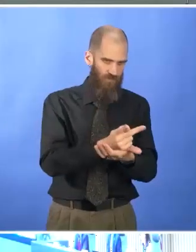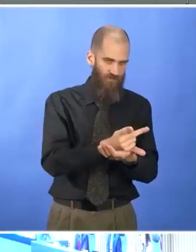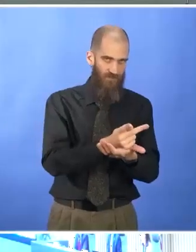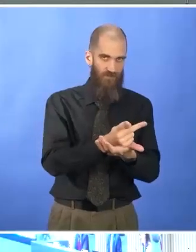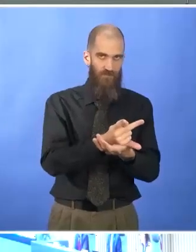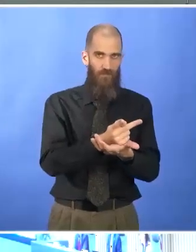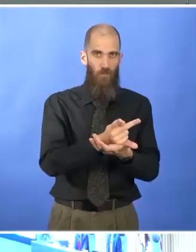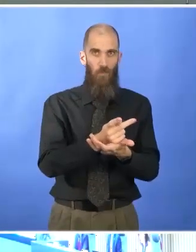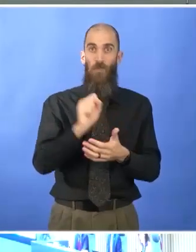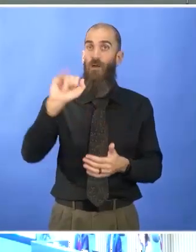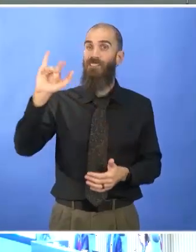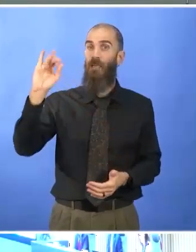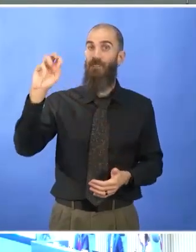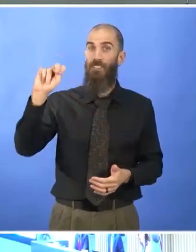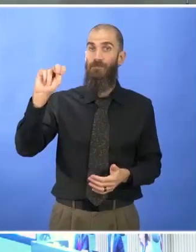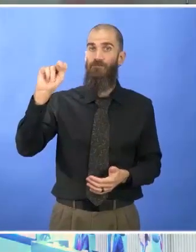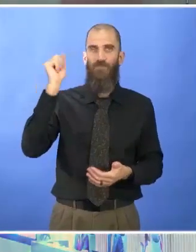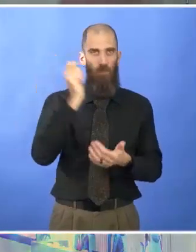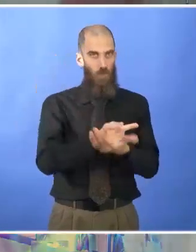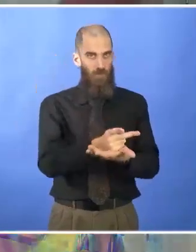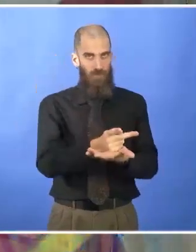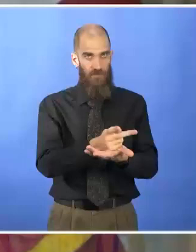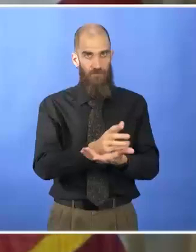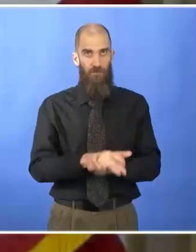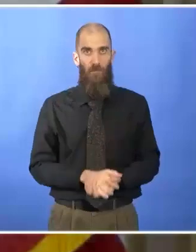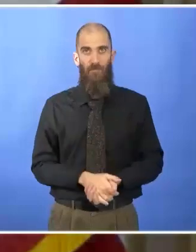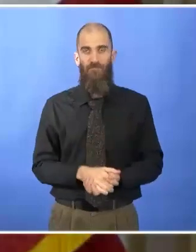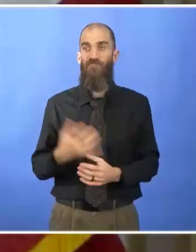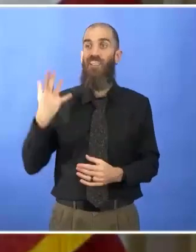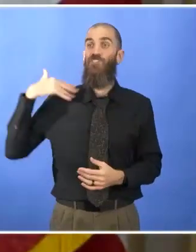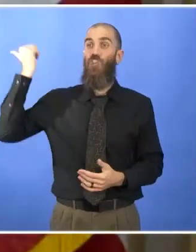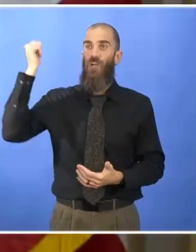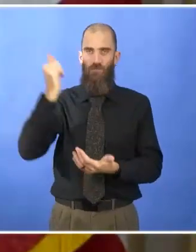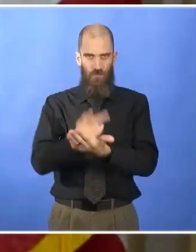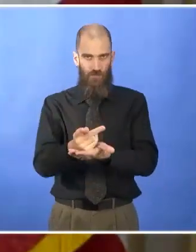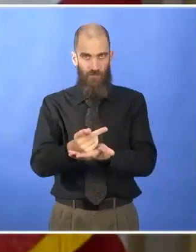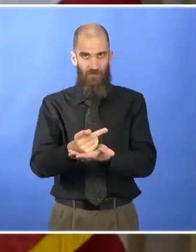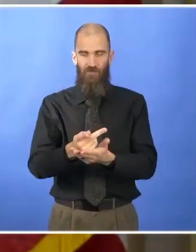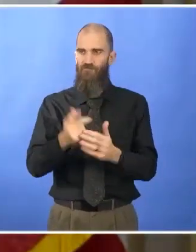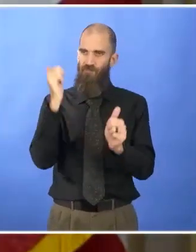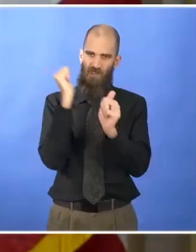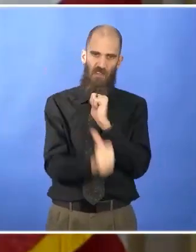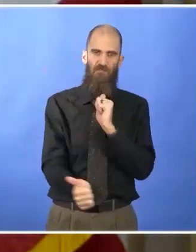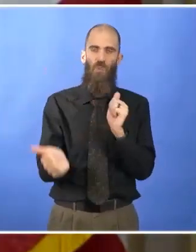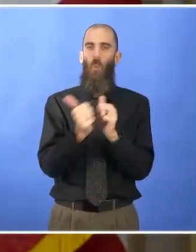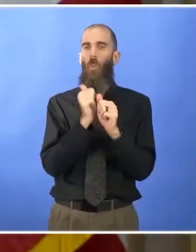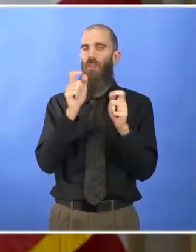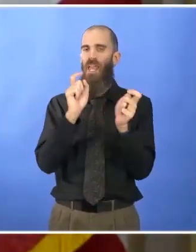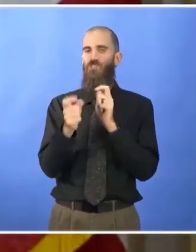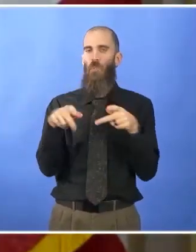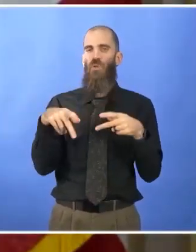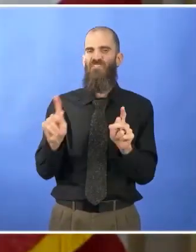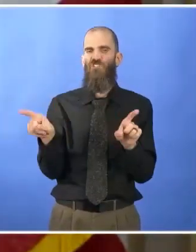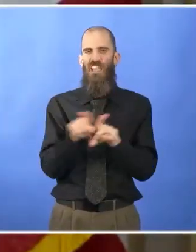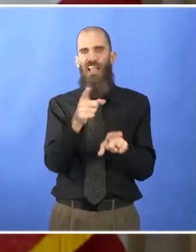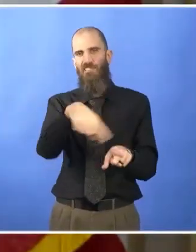APPROVED. CHAIRWOMAN ROSENWORCEL: COMMISSIONER SIMINGTON?